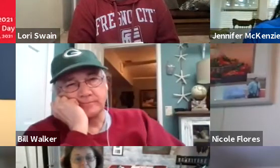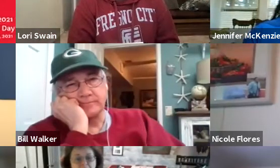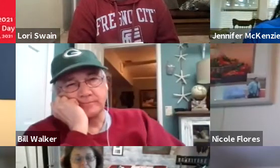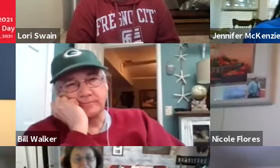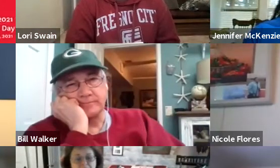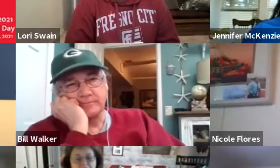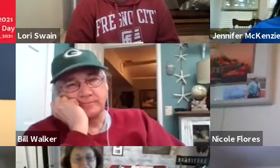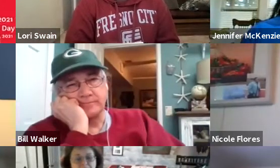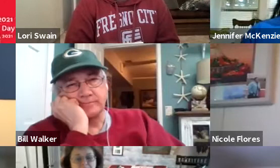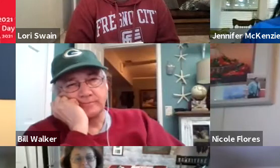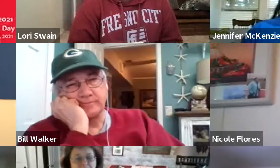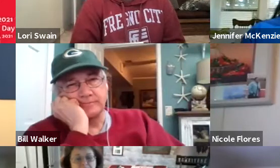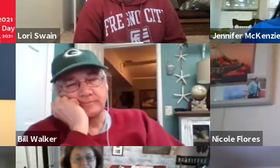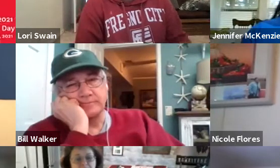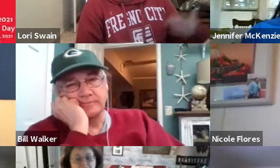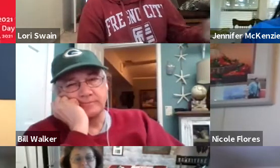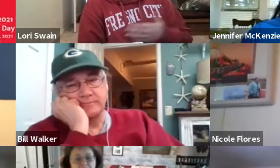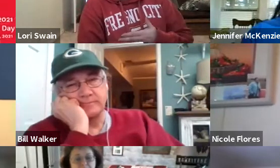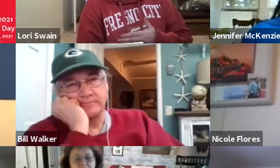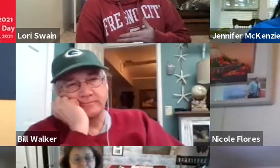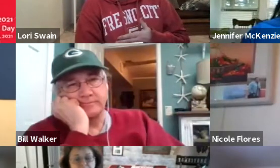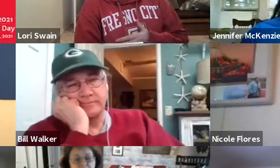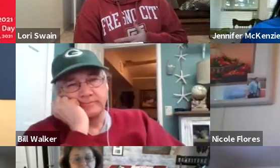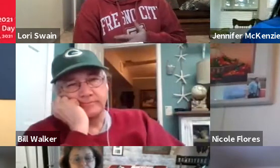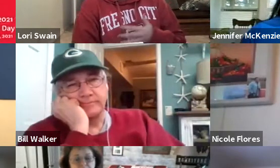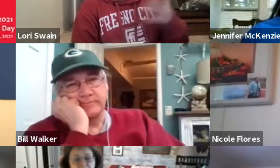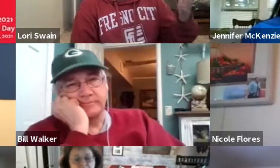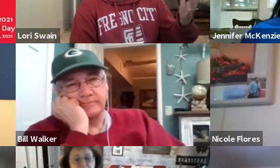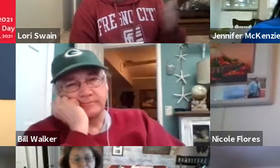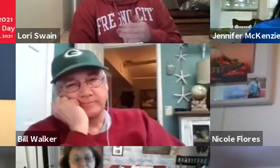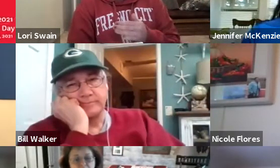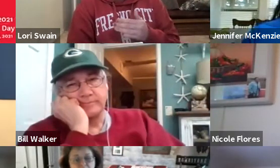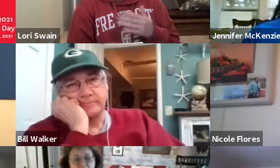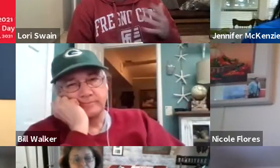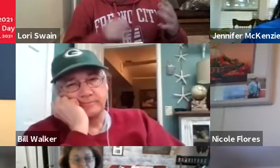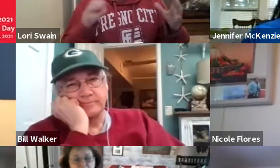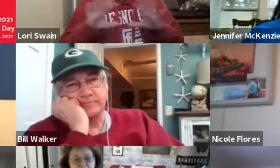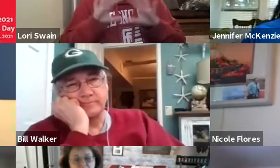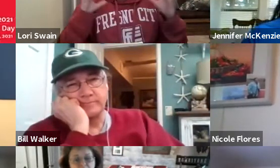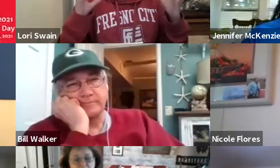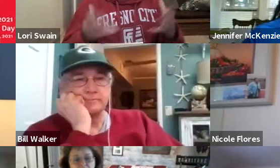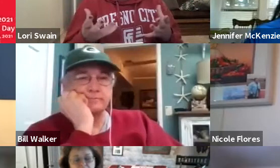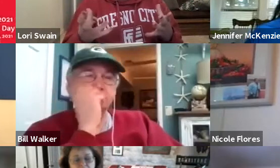It was kind of just a natural fit for me again, because I was a division counselor, I was kind of already placed with one of the